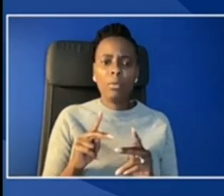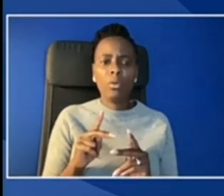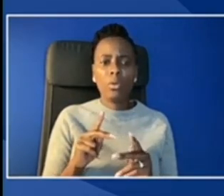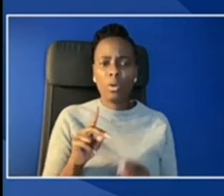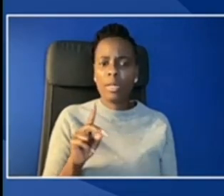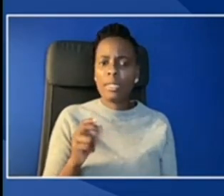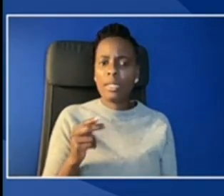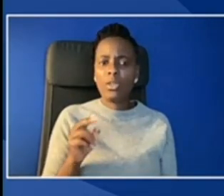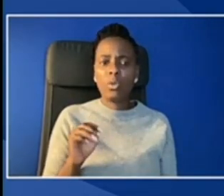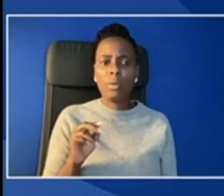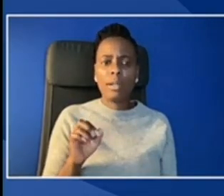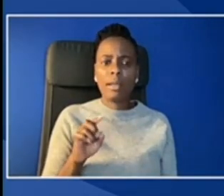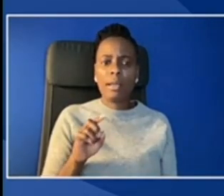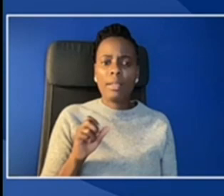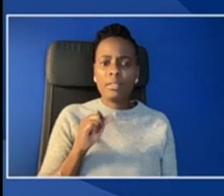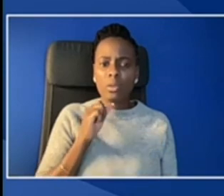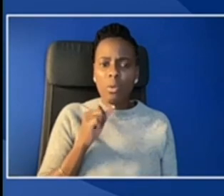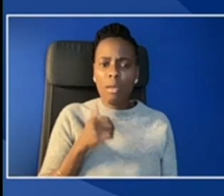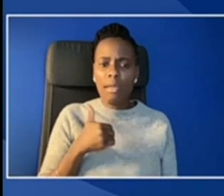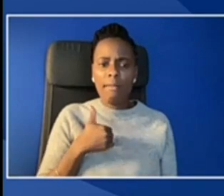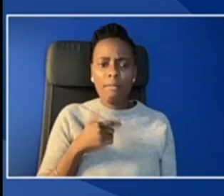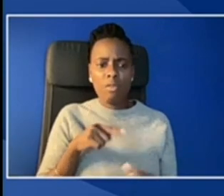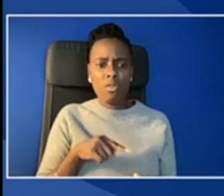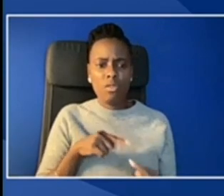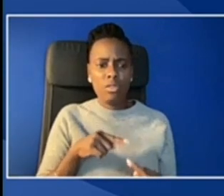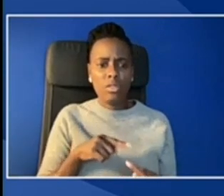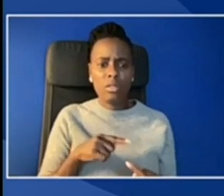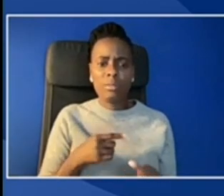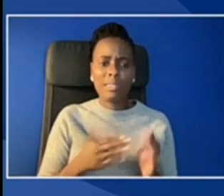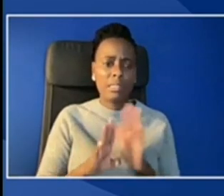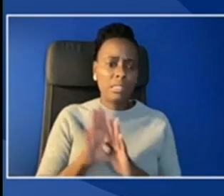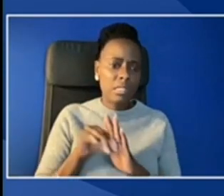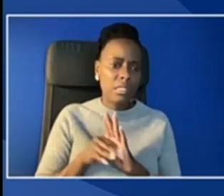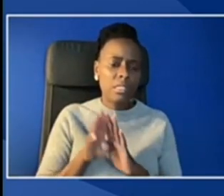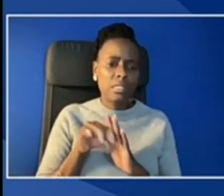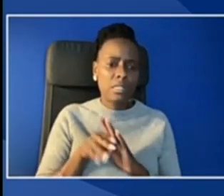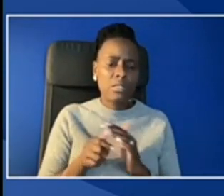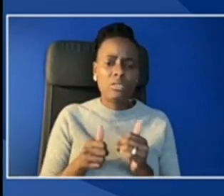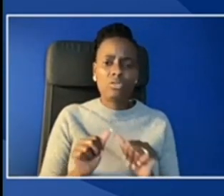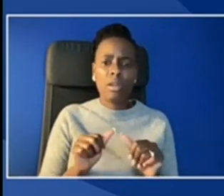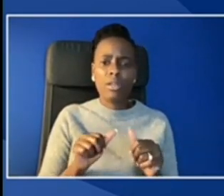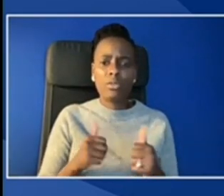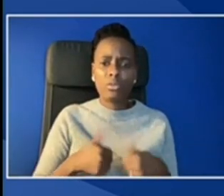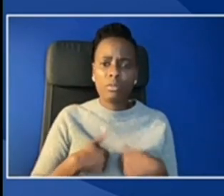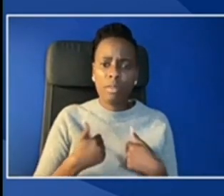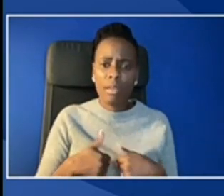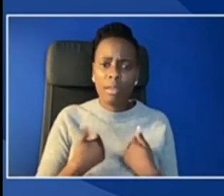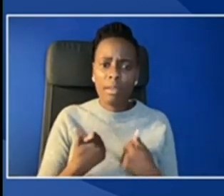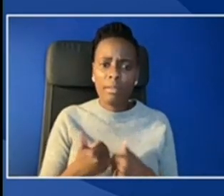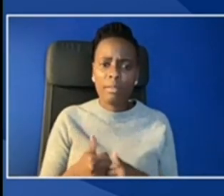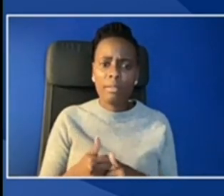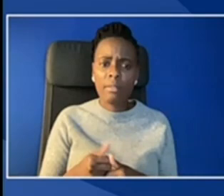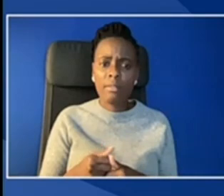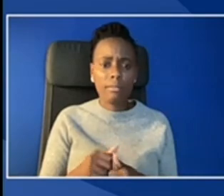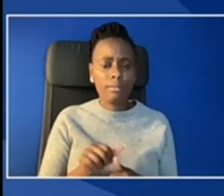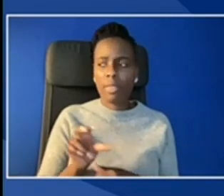downs and trying to survive [30 seconds].